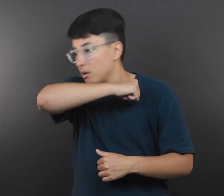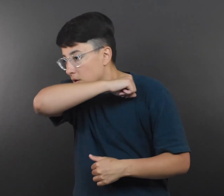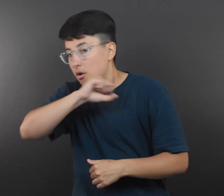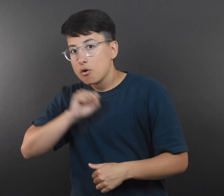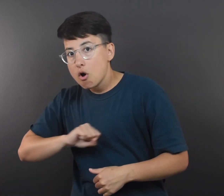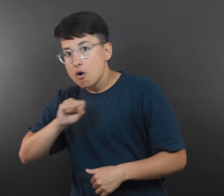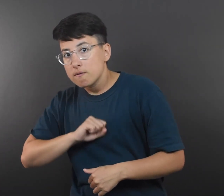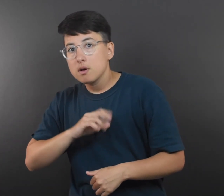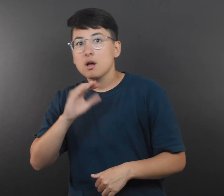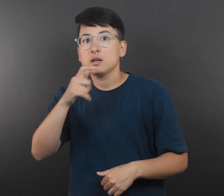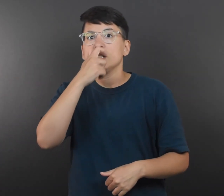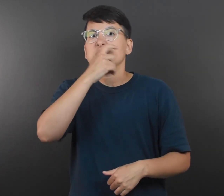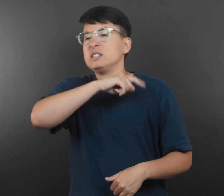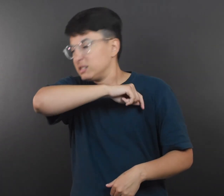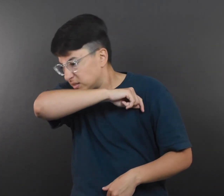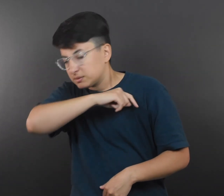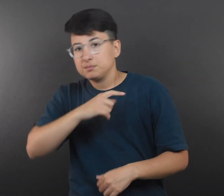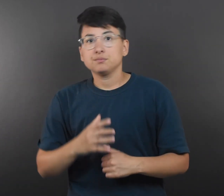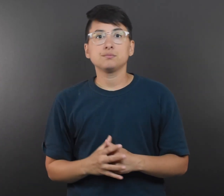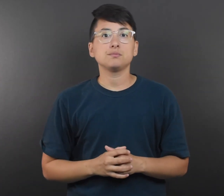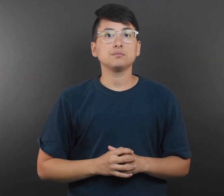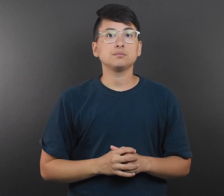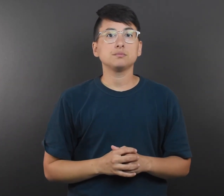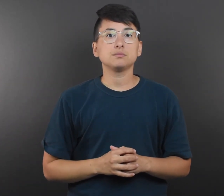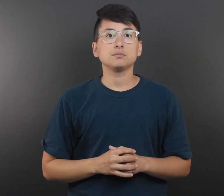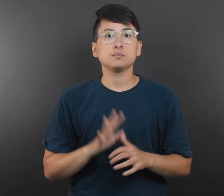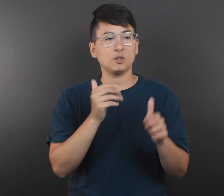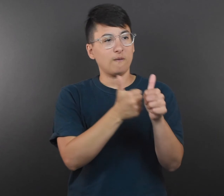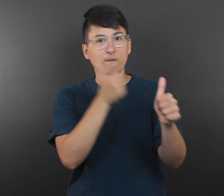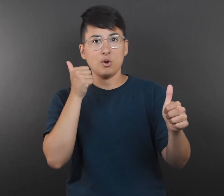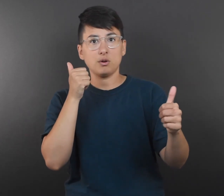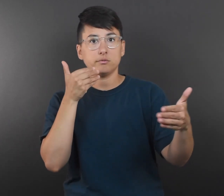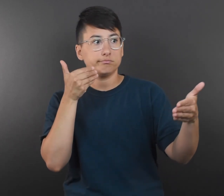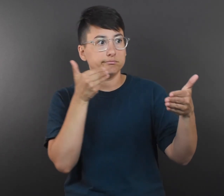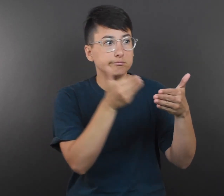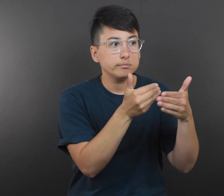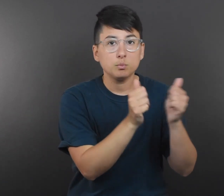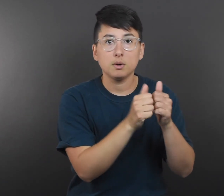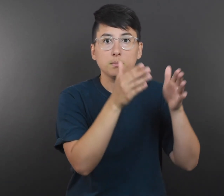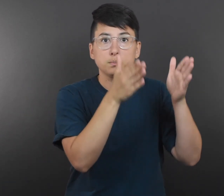covering coughs and sneezes; and avoiding close contact with people who are sick.